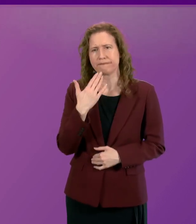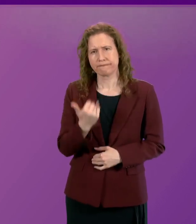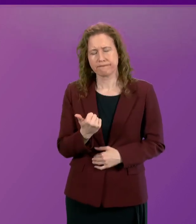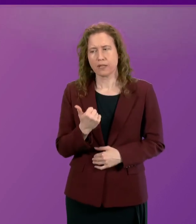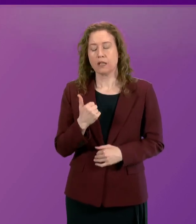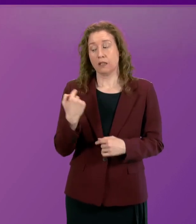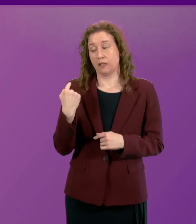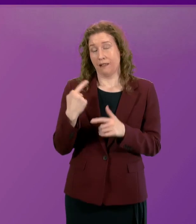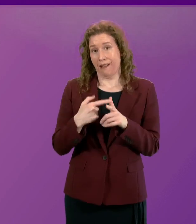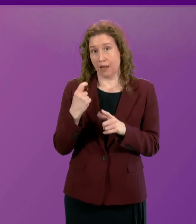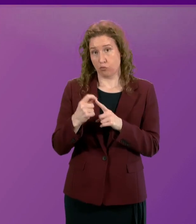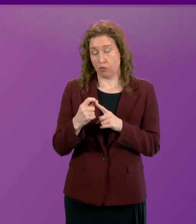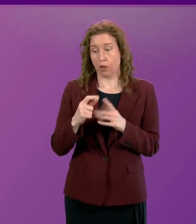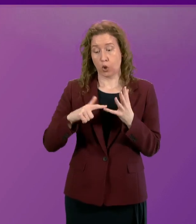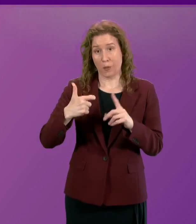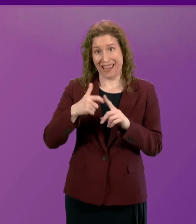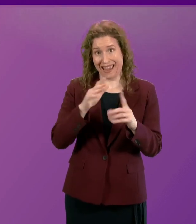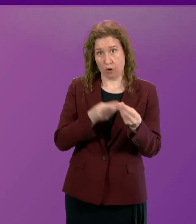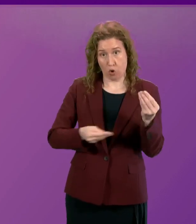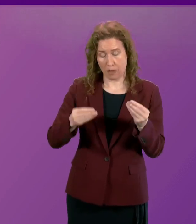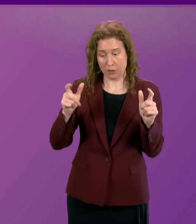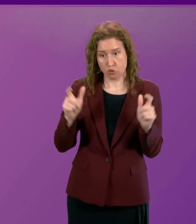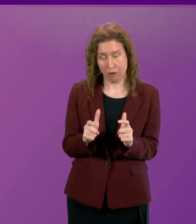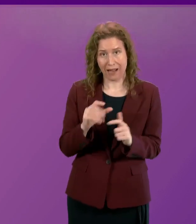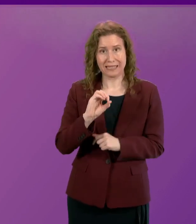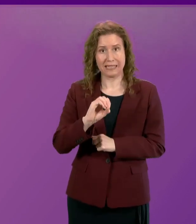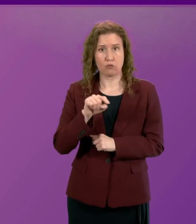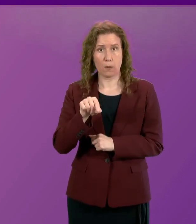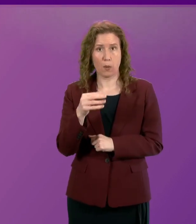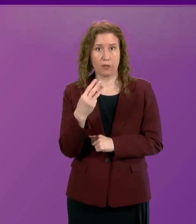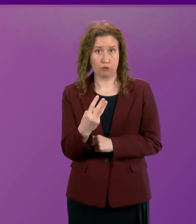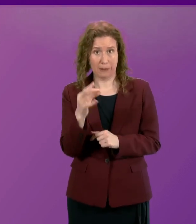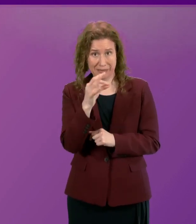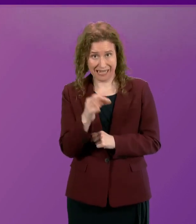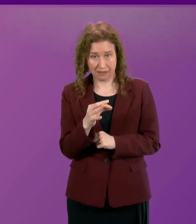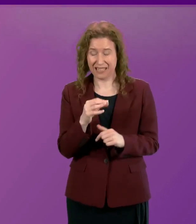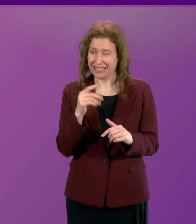In April, the UK economy shrank by 0.3 per cent—that is more than £712 million—following